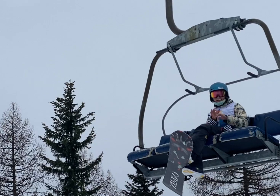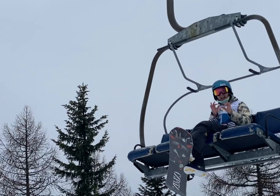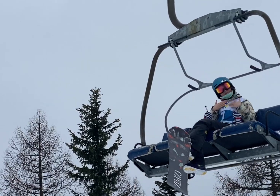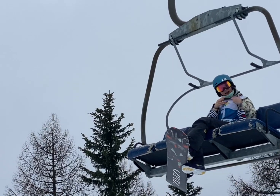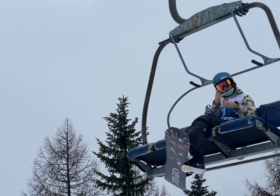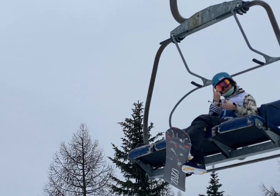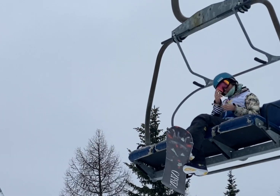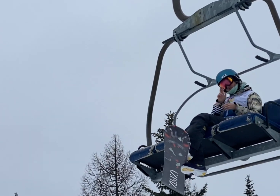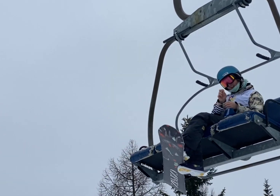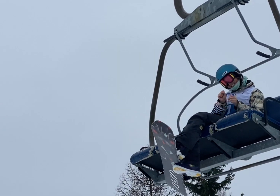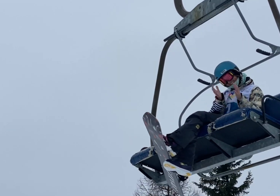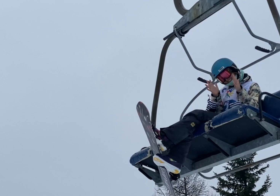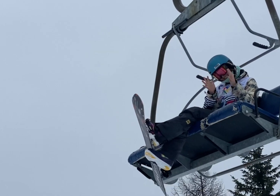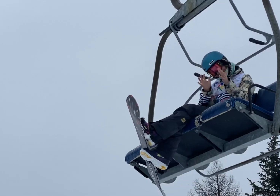I’m happy with my 2 runs!